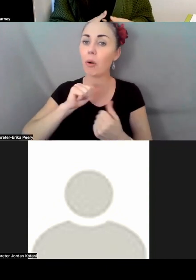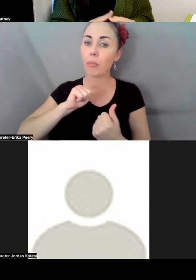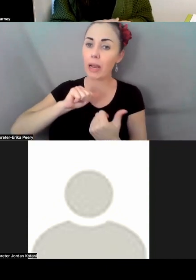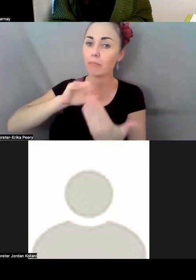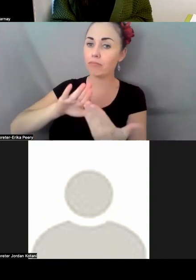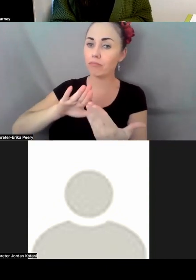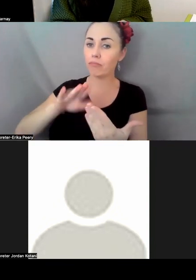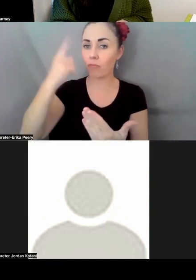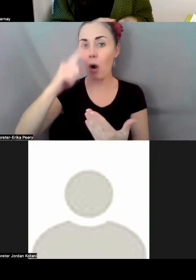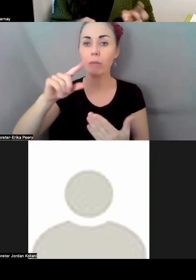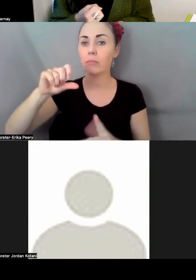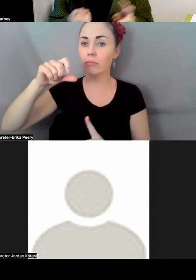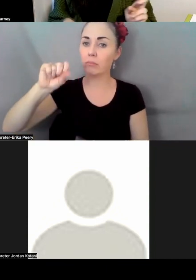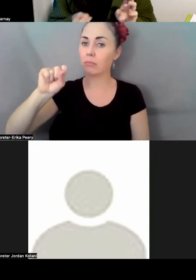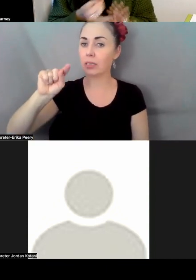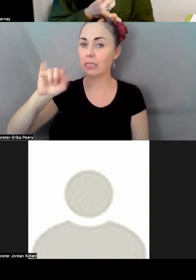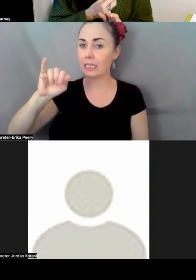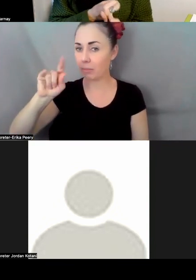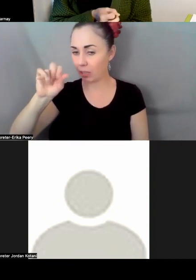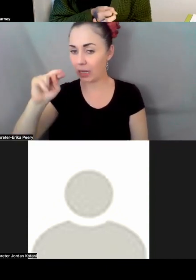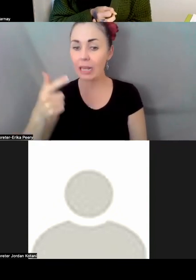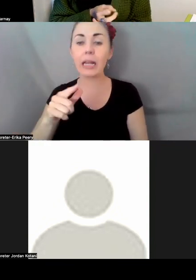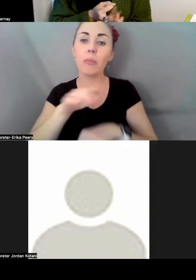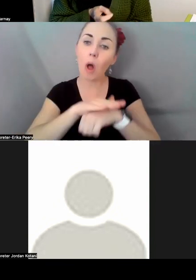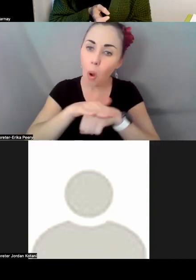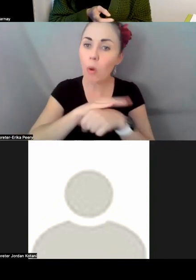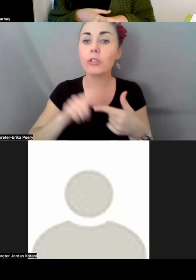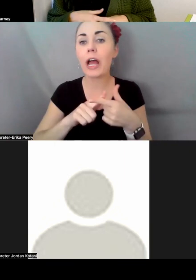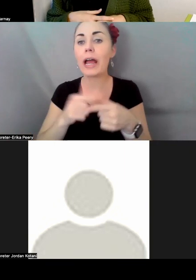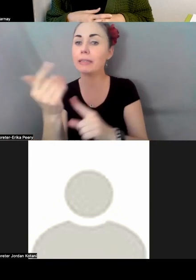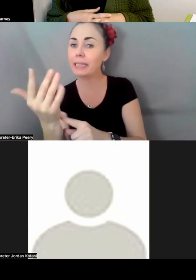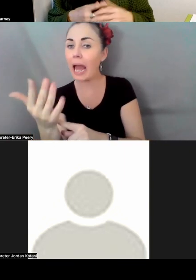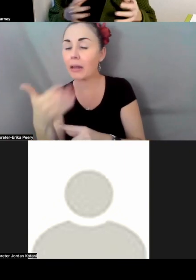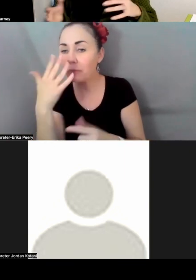are safe no matter what. Lotions, scented candles, perfumes. We have to be careful